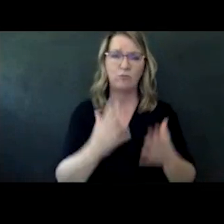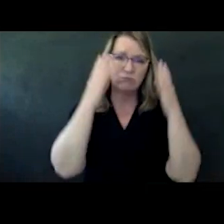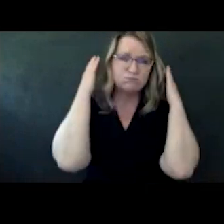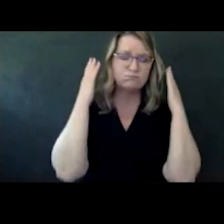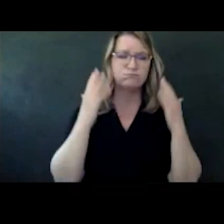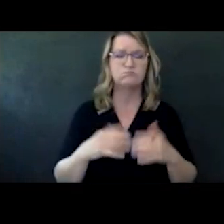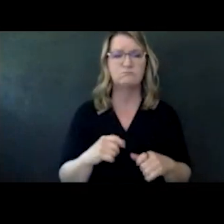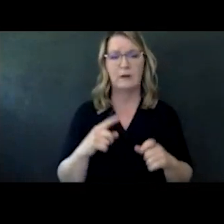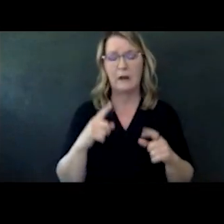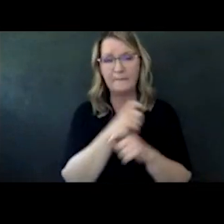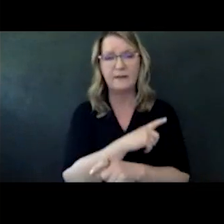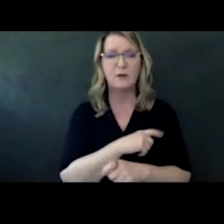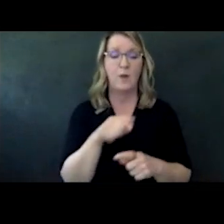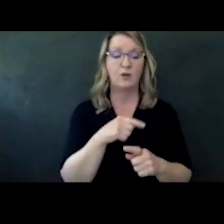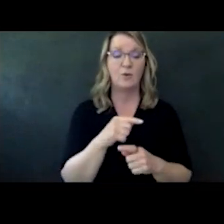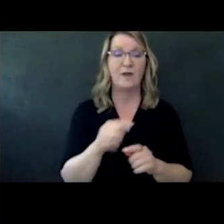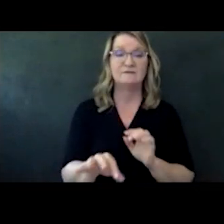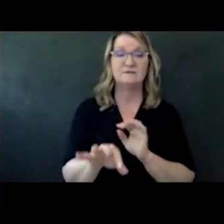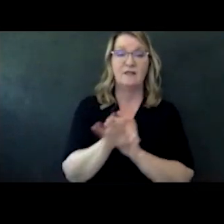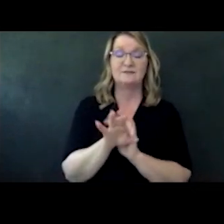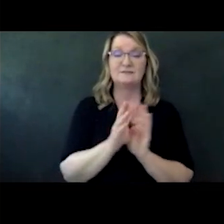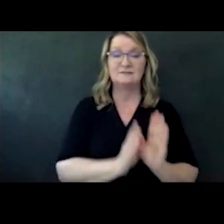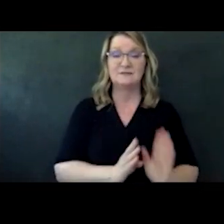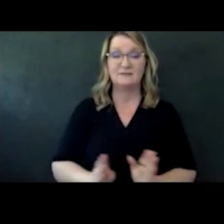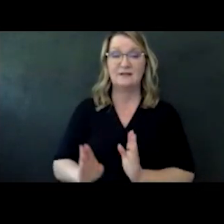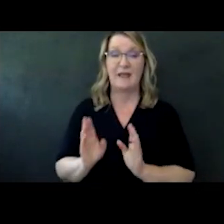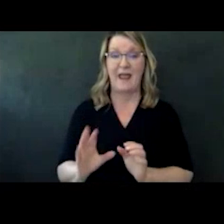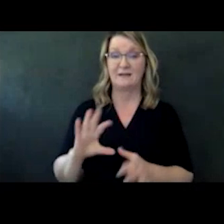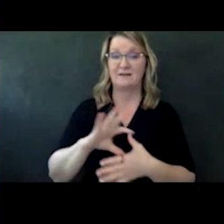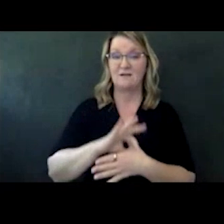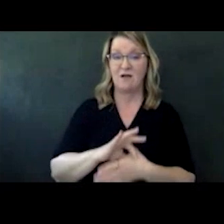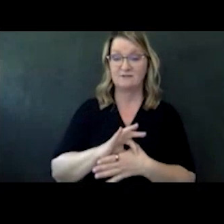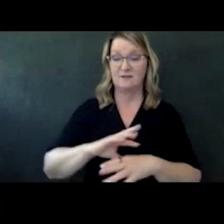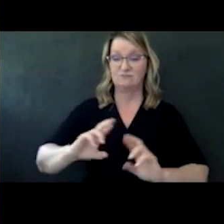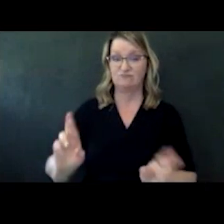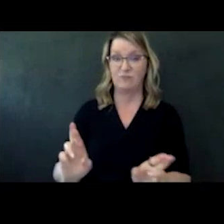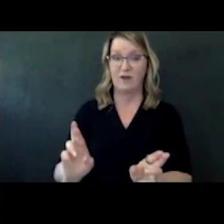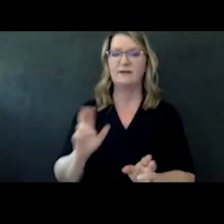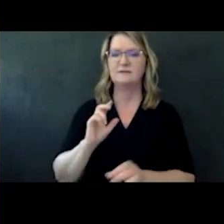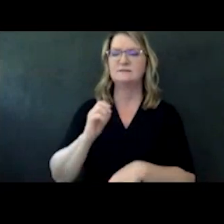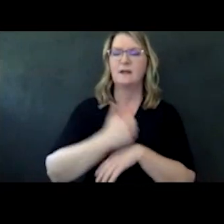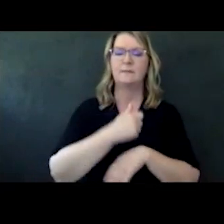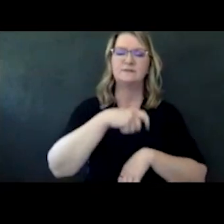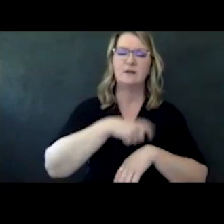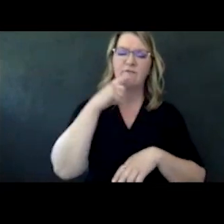have your selected tactics and associated content employed, set a regular time for evaluation. For